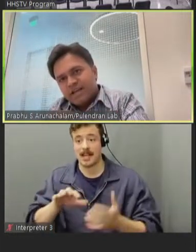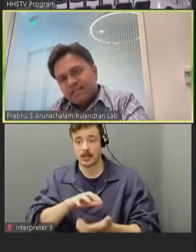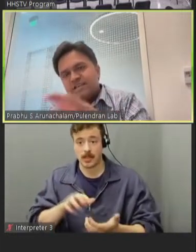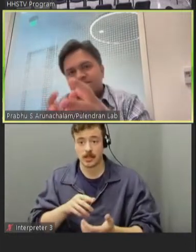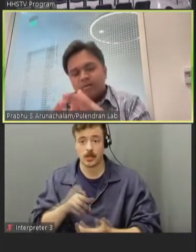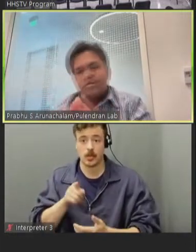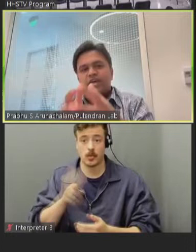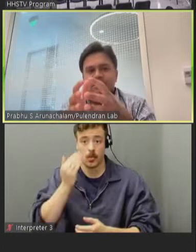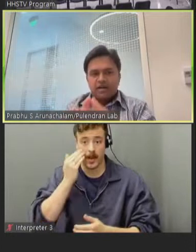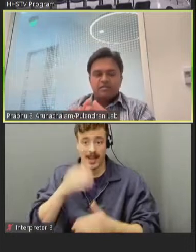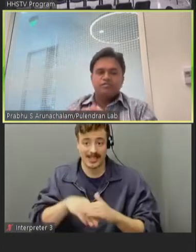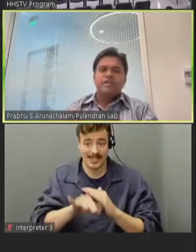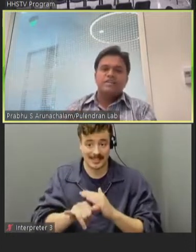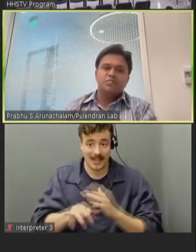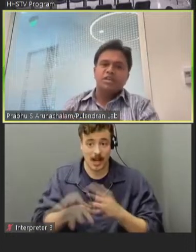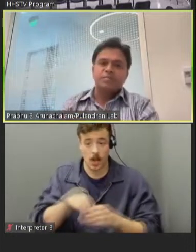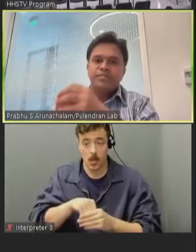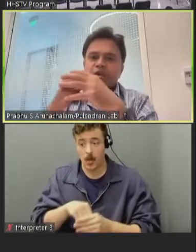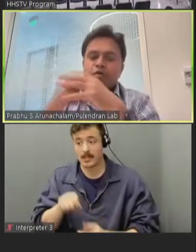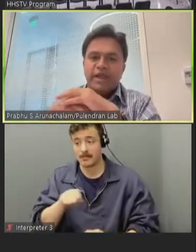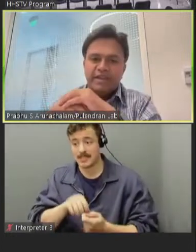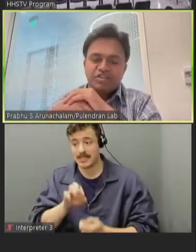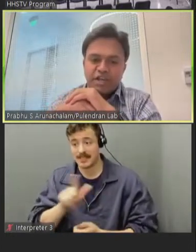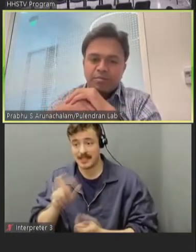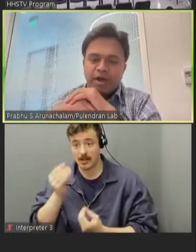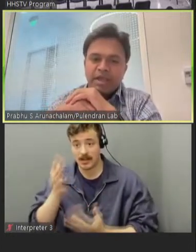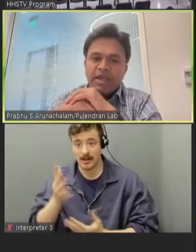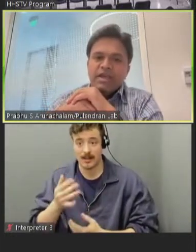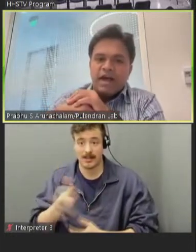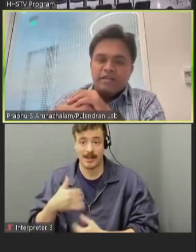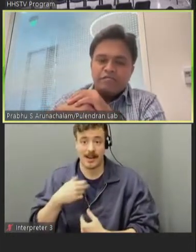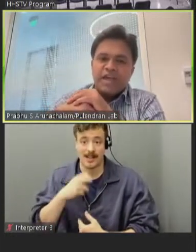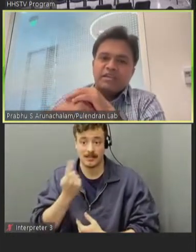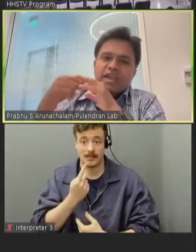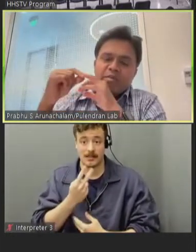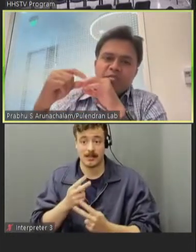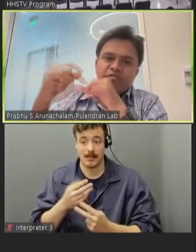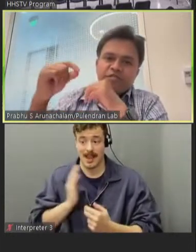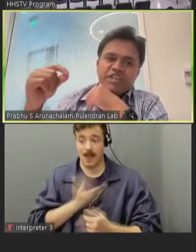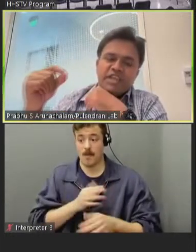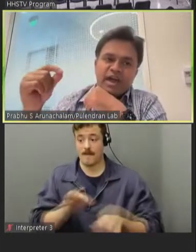that is something that the field has been quite intrigued by, and in fact, in MF-59,